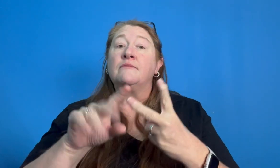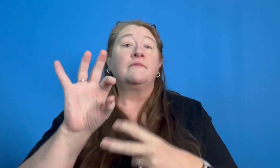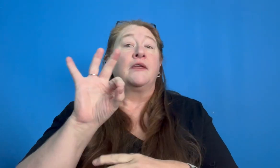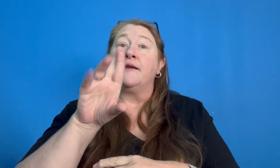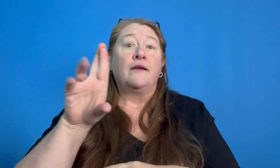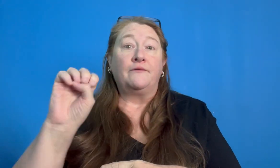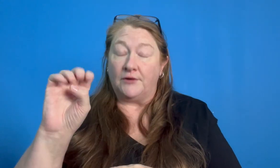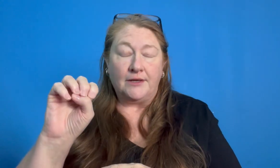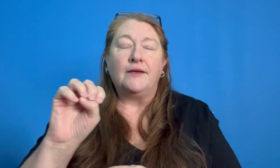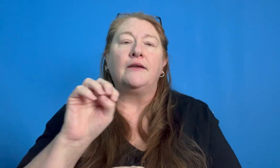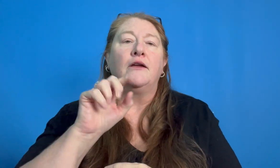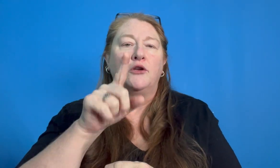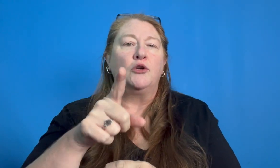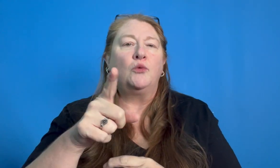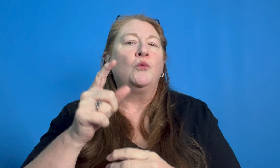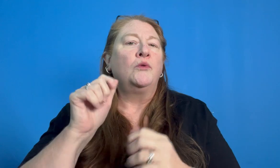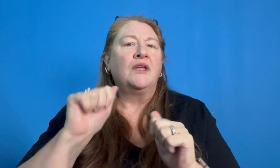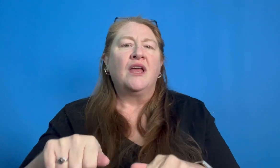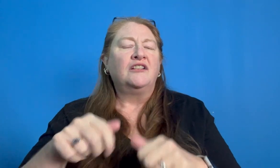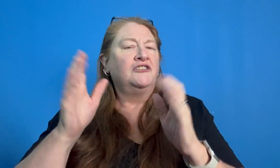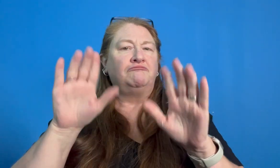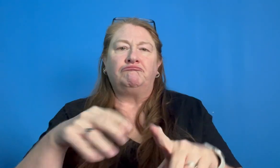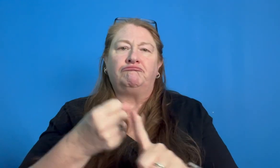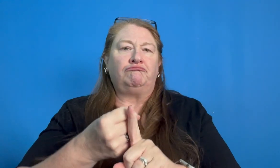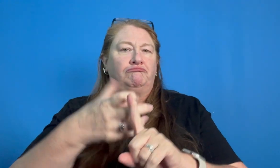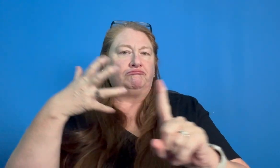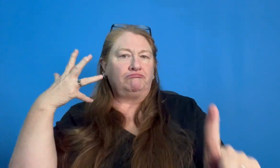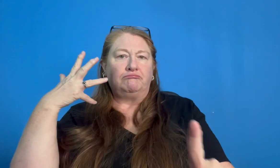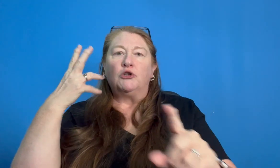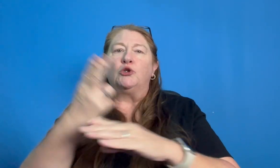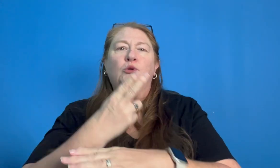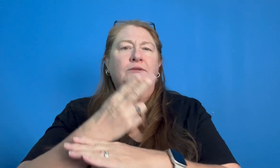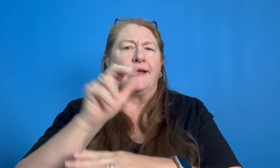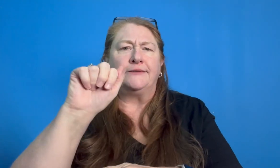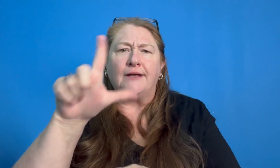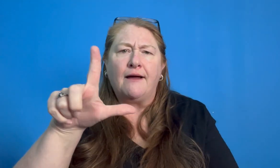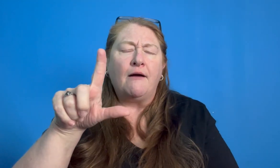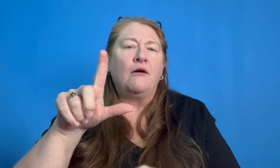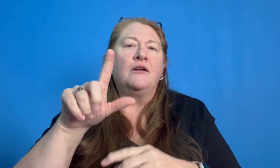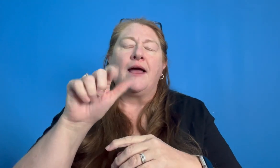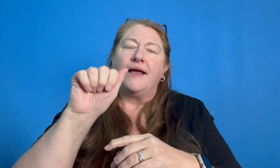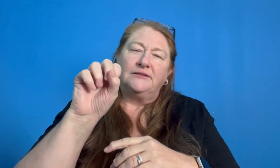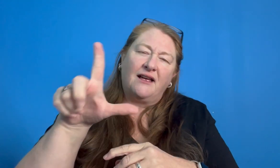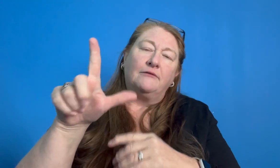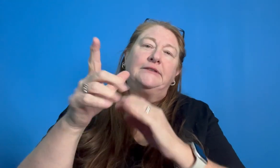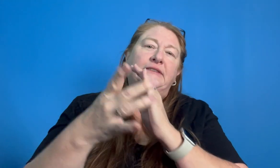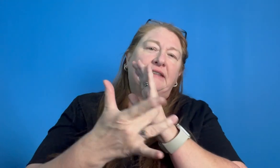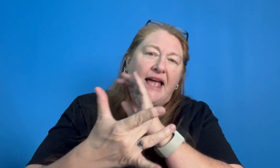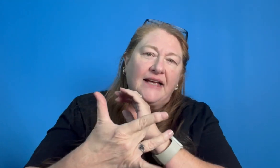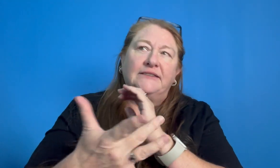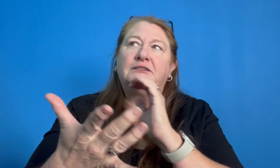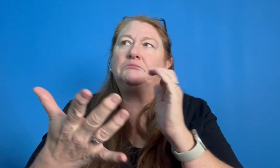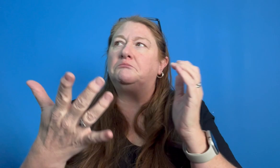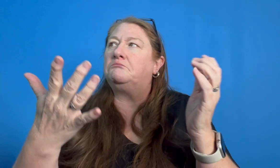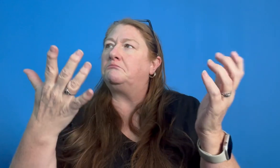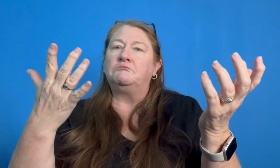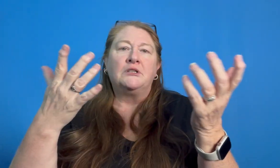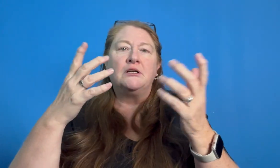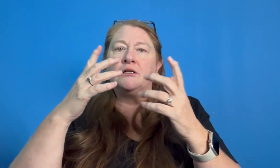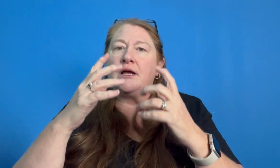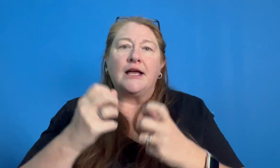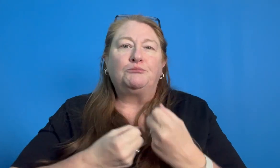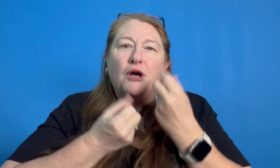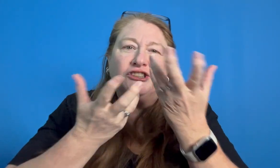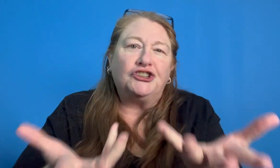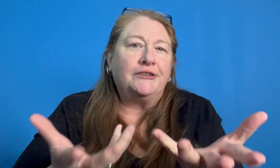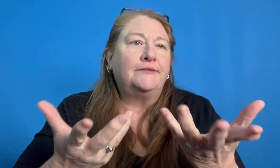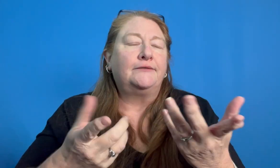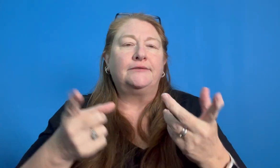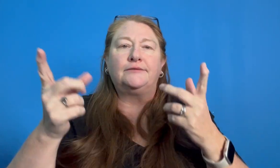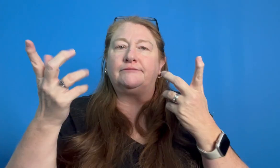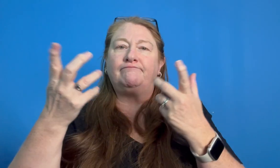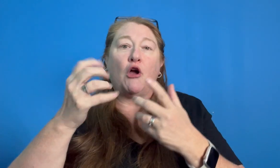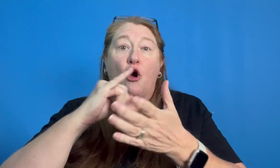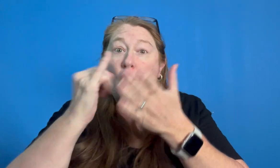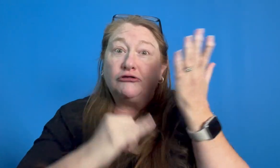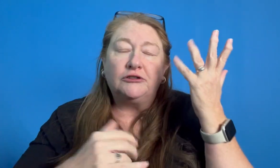2) Free Translation: In a free translation, the linguistic structure of the source language is ignored, and an equivalent is found